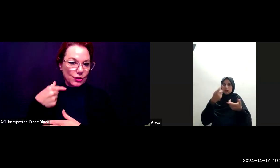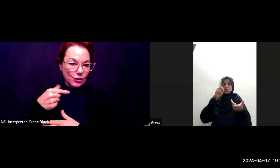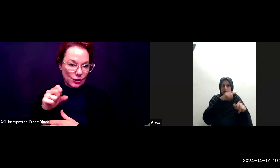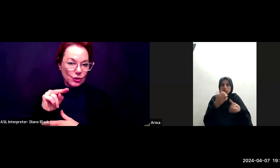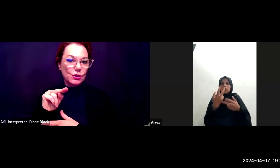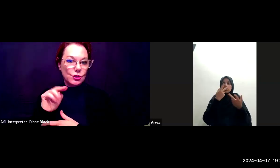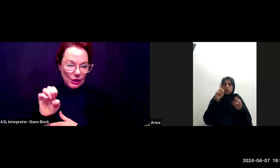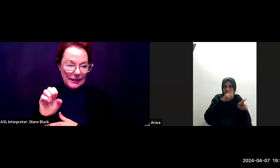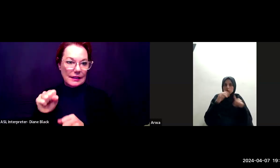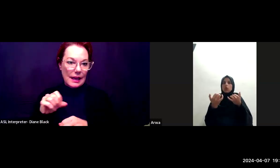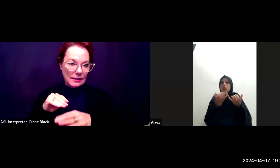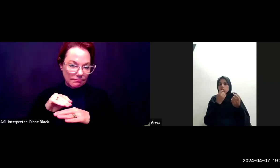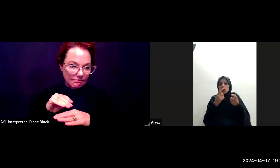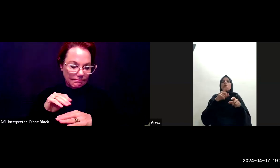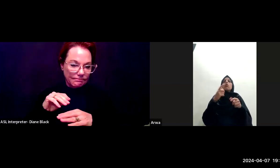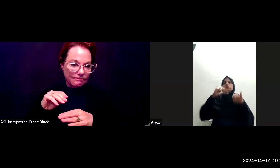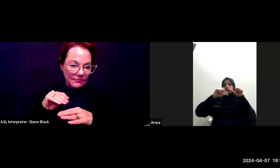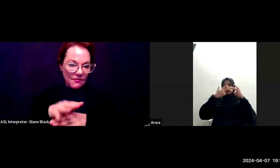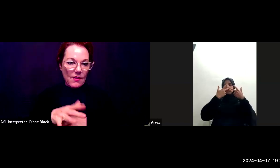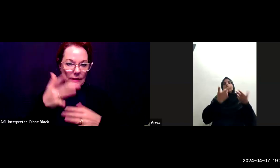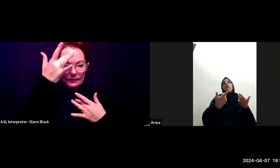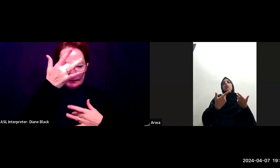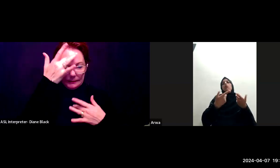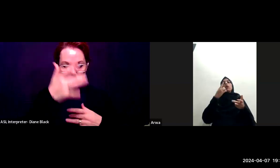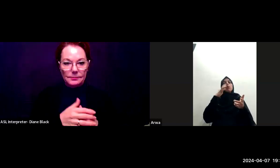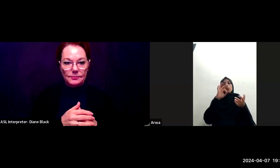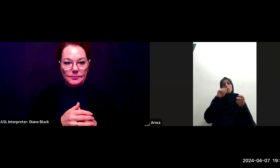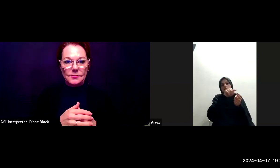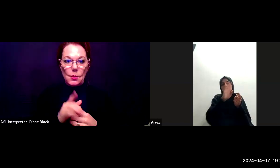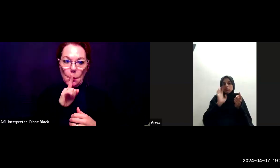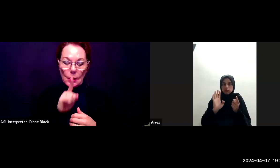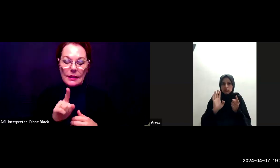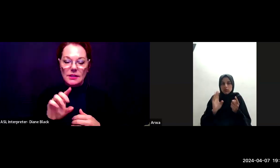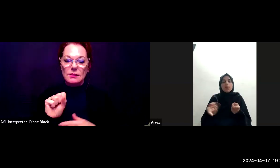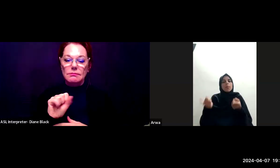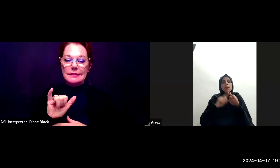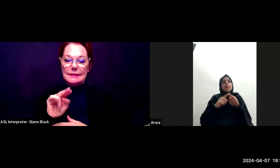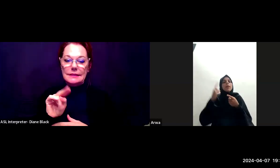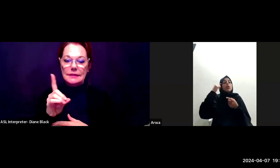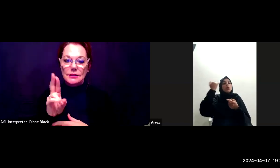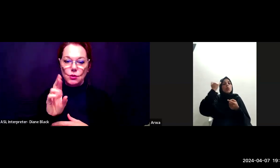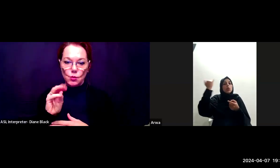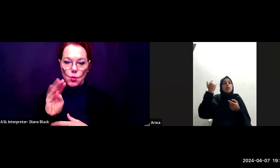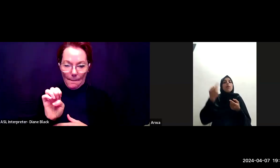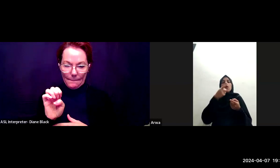themselves. It's not an isolated problem but it's a syndrome. And also knowing that what type of gene